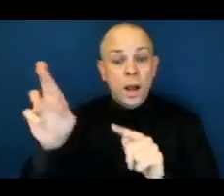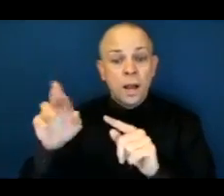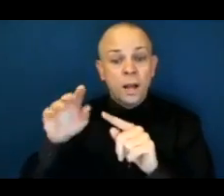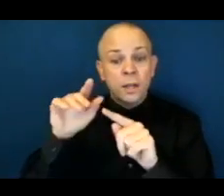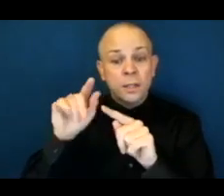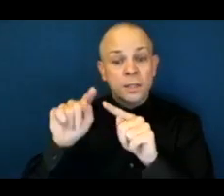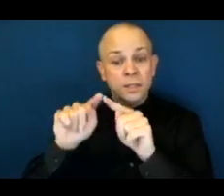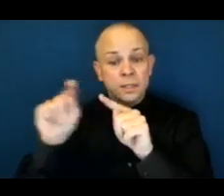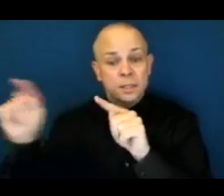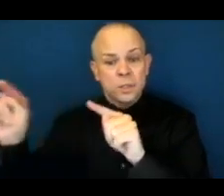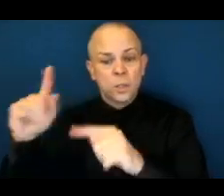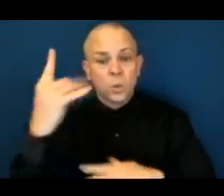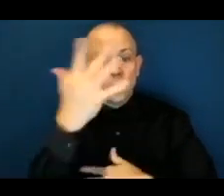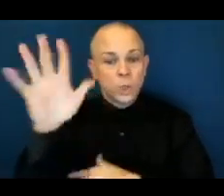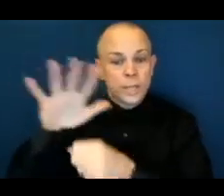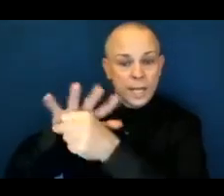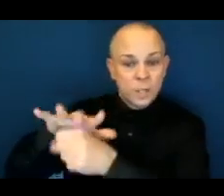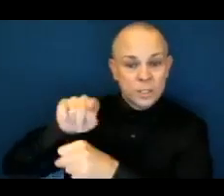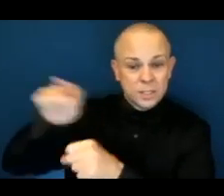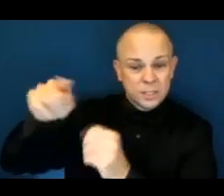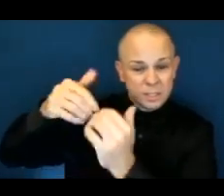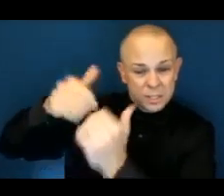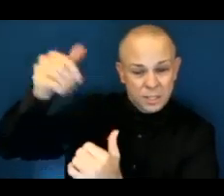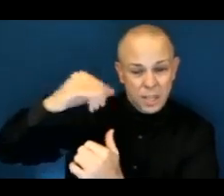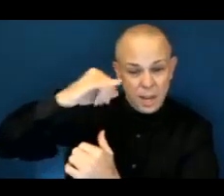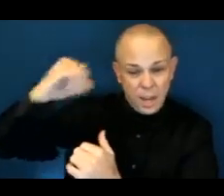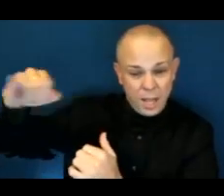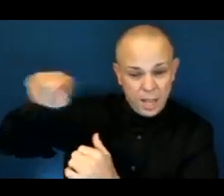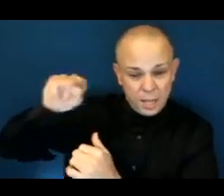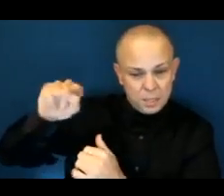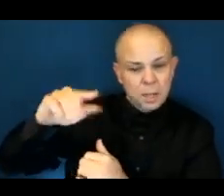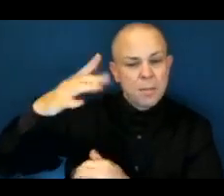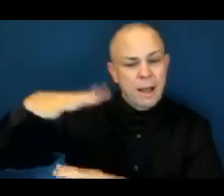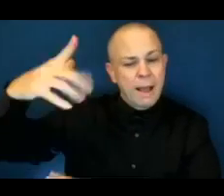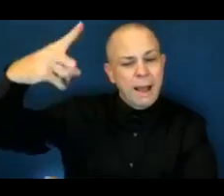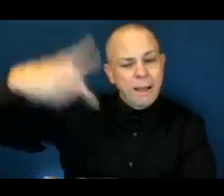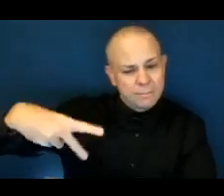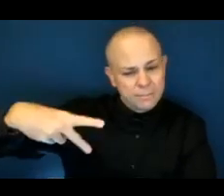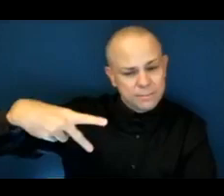about halfway through with the prep work of all this area we've mentioned the